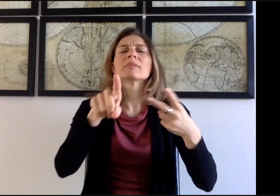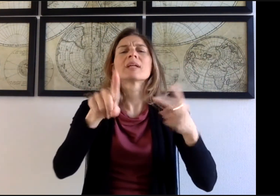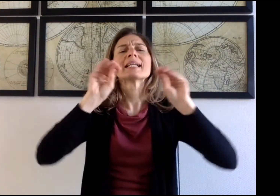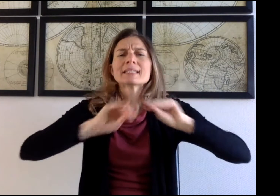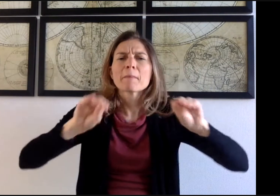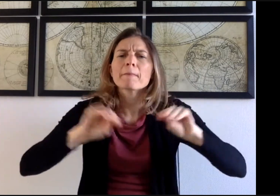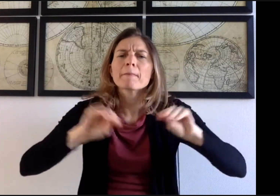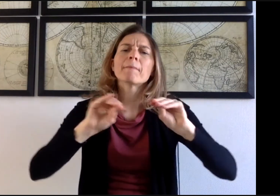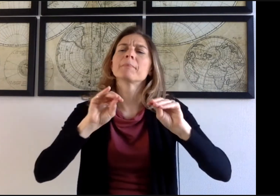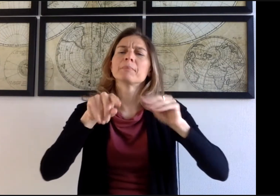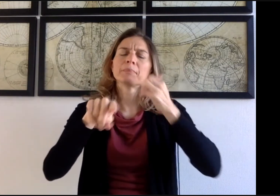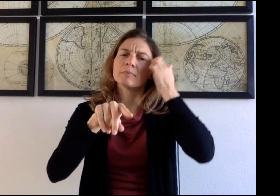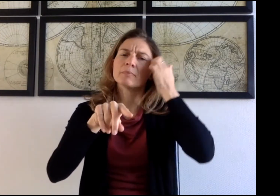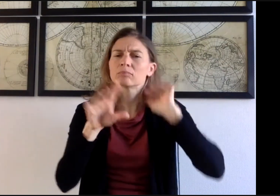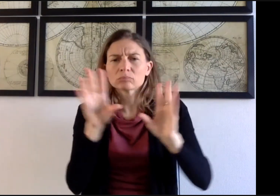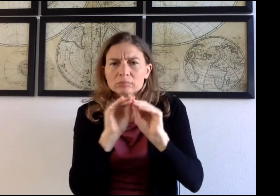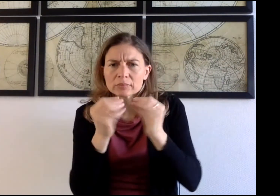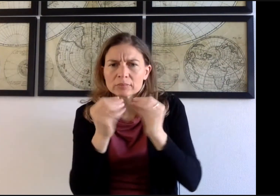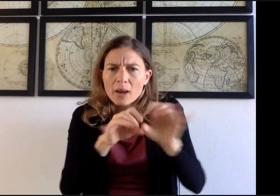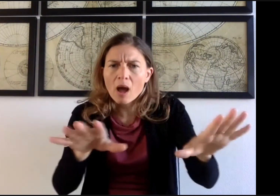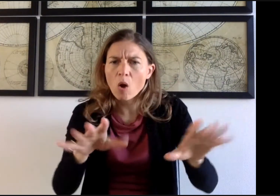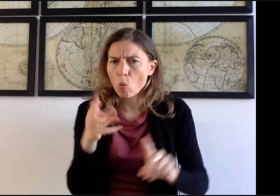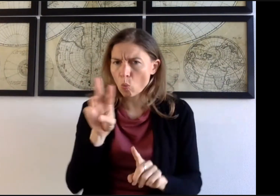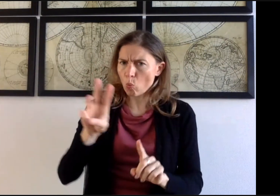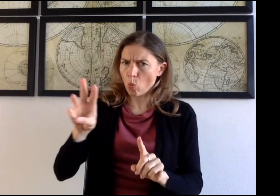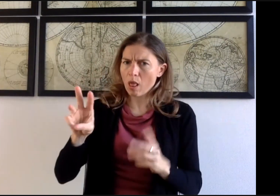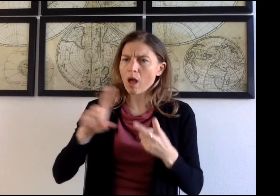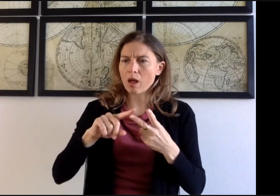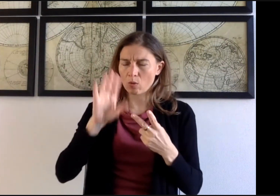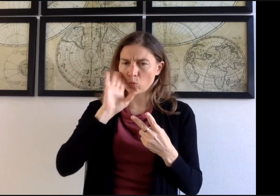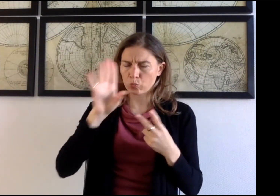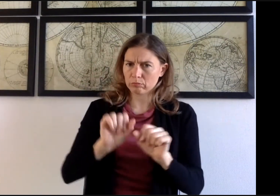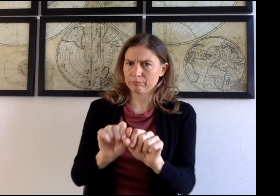The AGA business will be dealt with by a an email written procedure